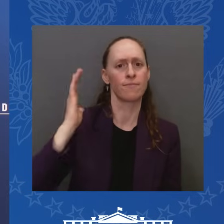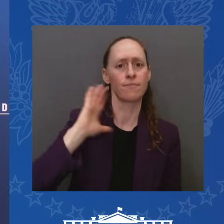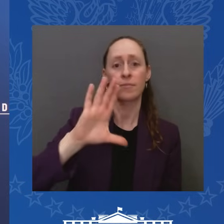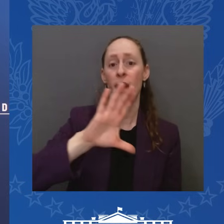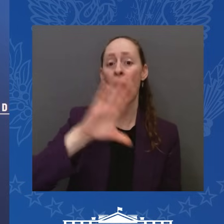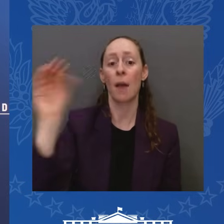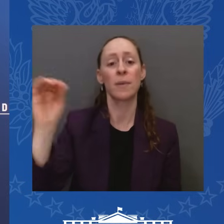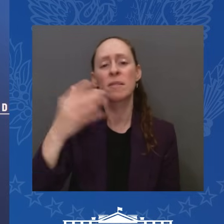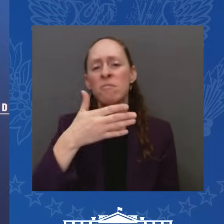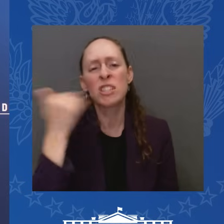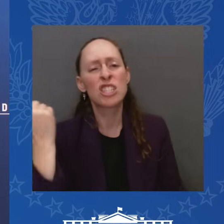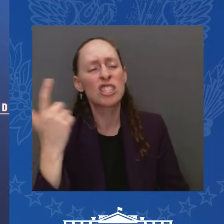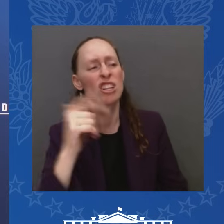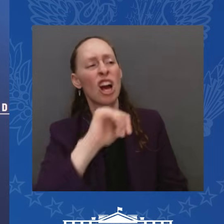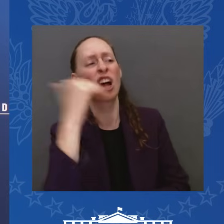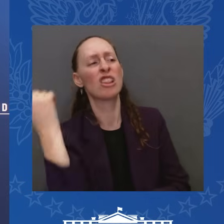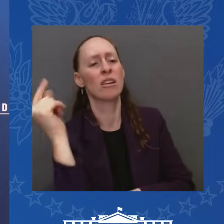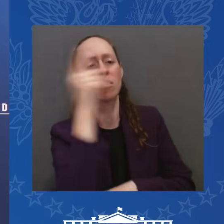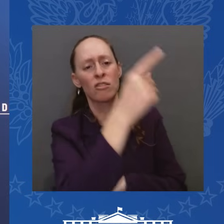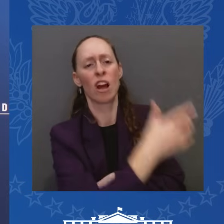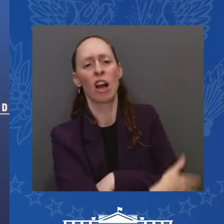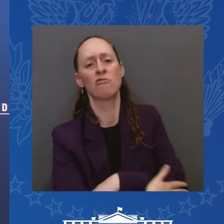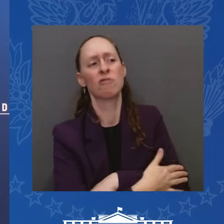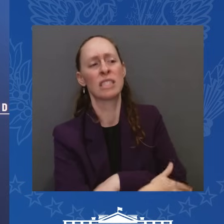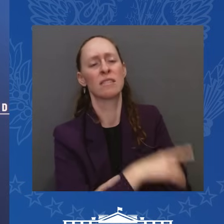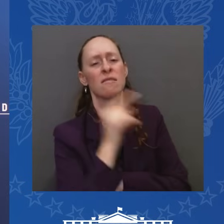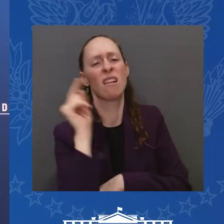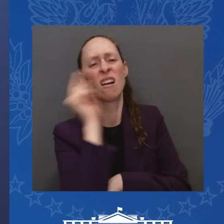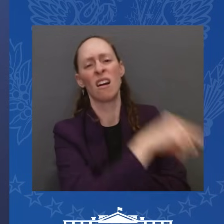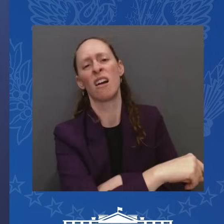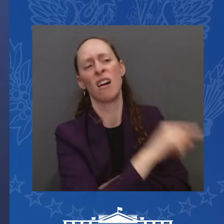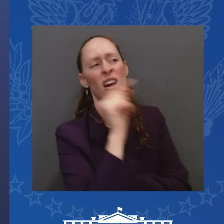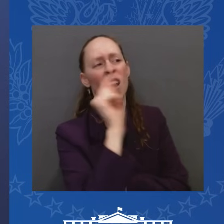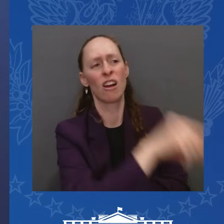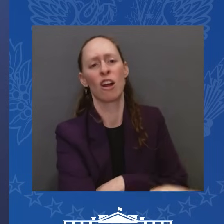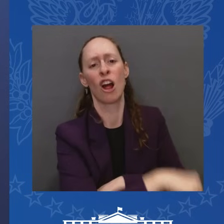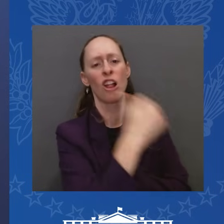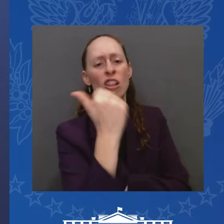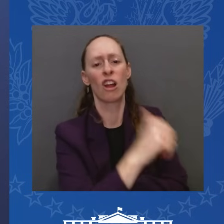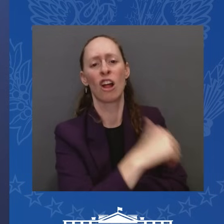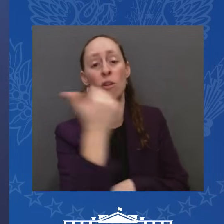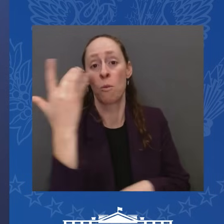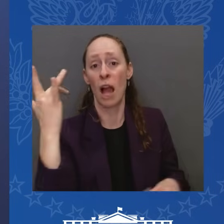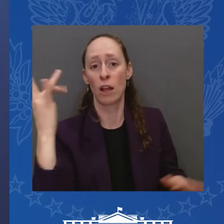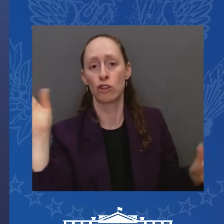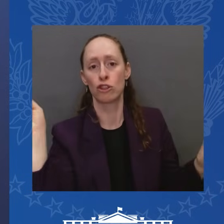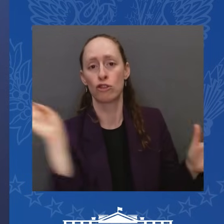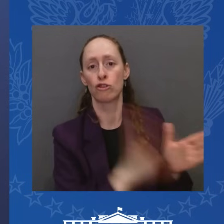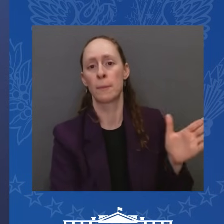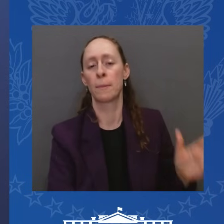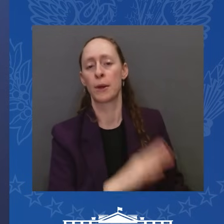and exporting American products. That's good for everybody. These tech hubs will be transformational.